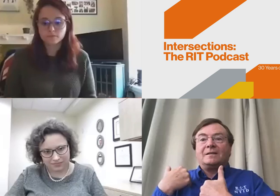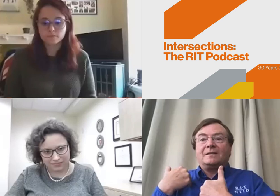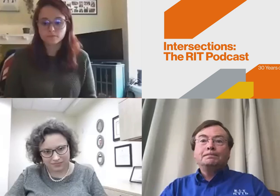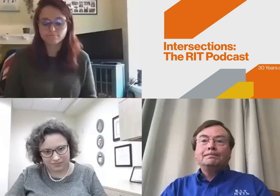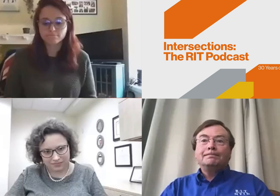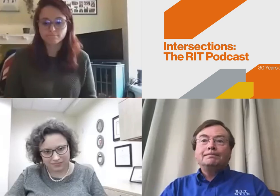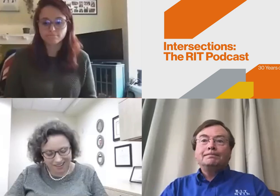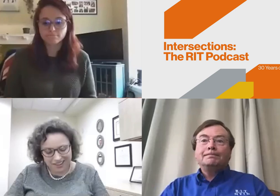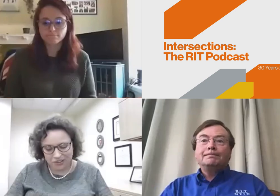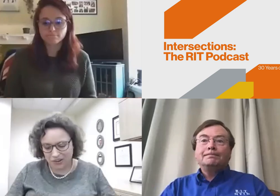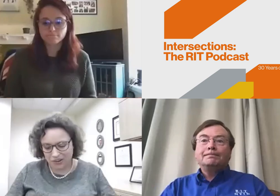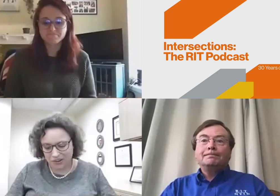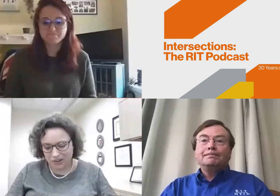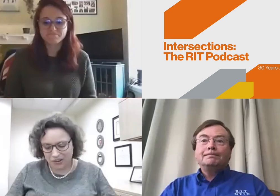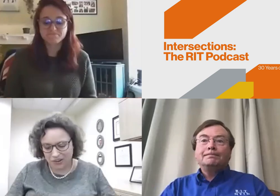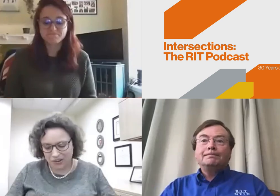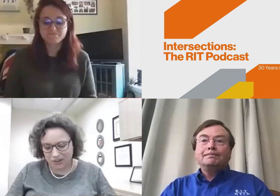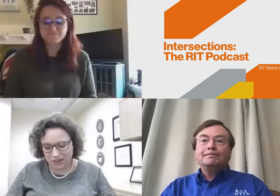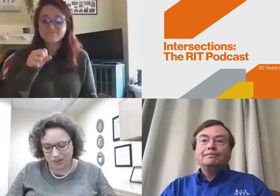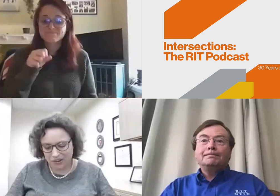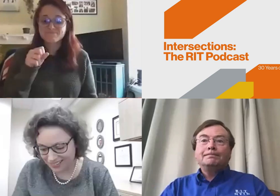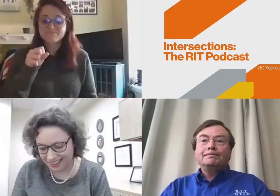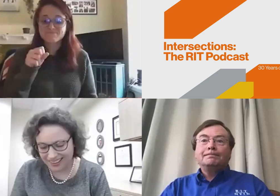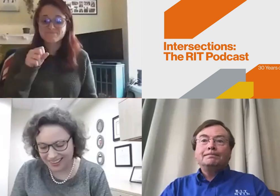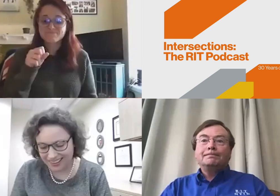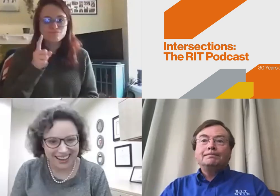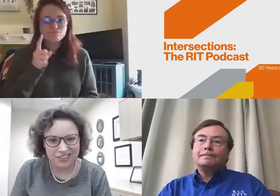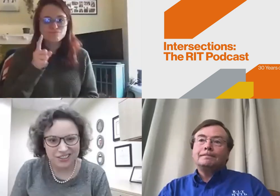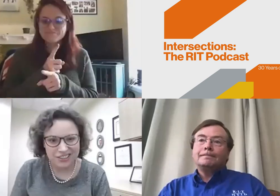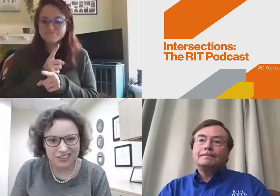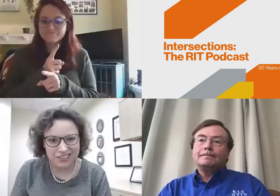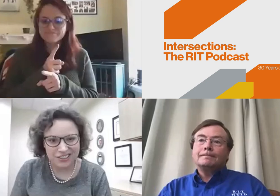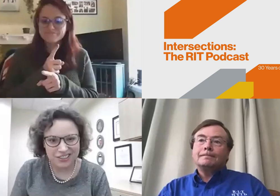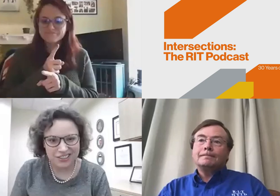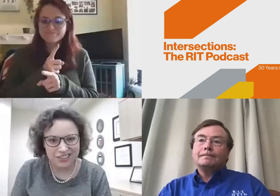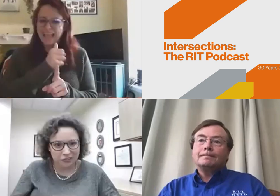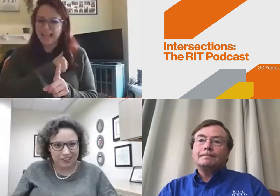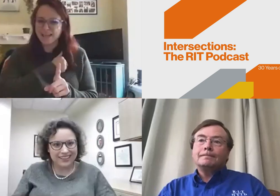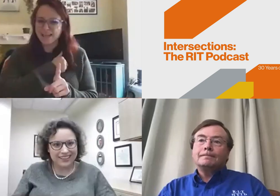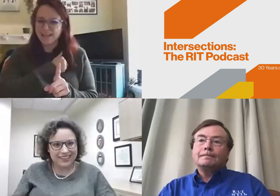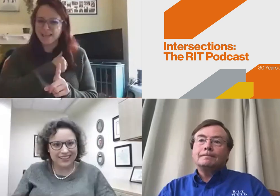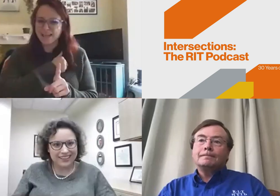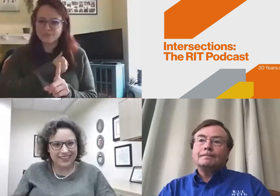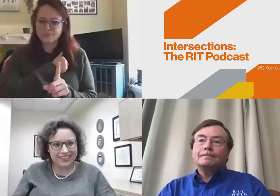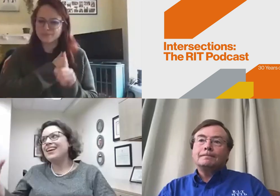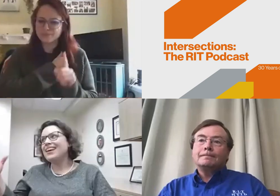I think you're so right that attitudes are a really key ingredient here, and it makes